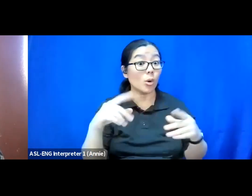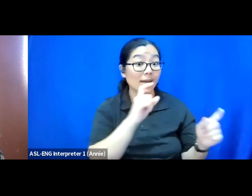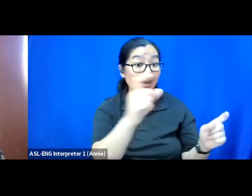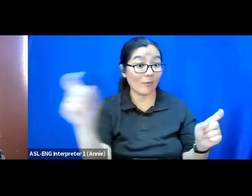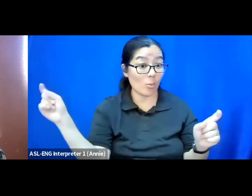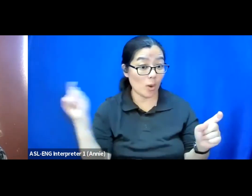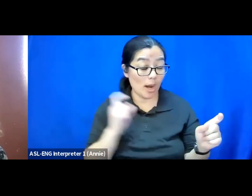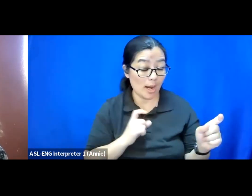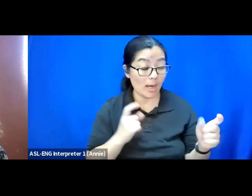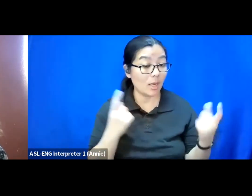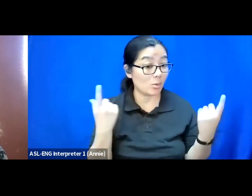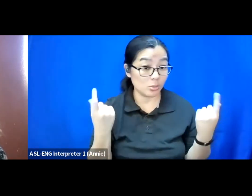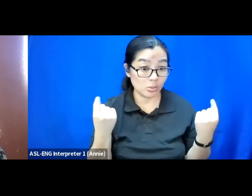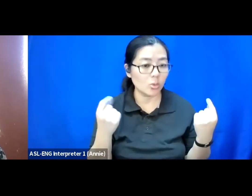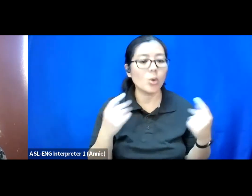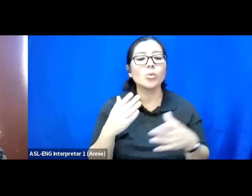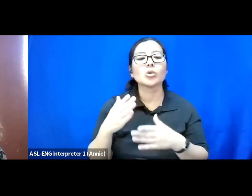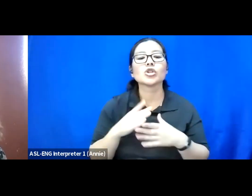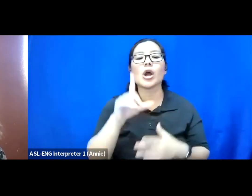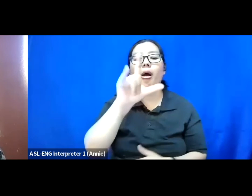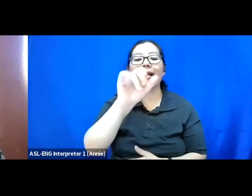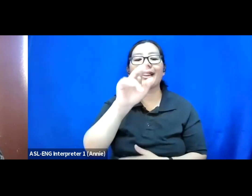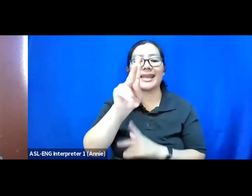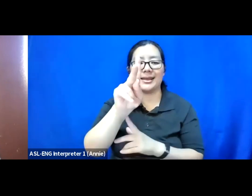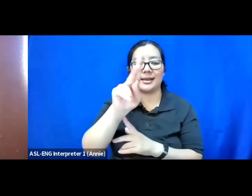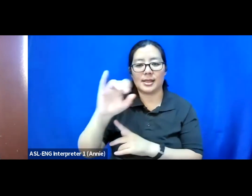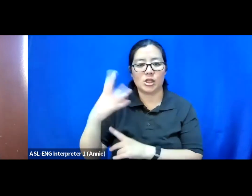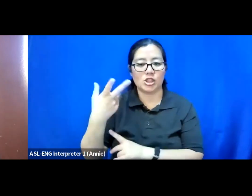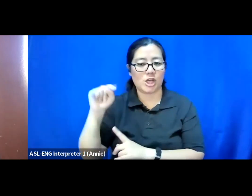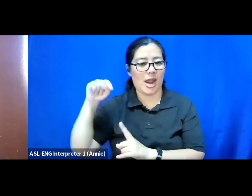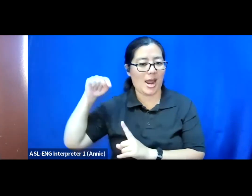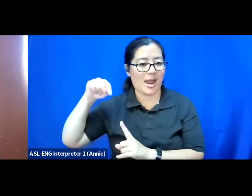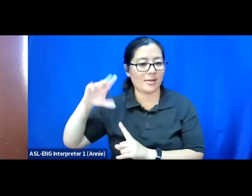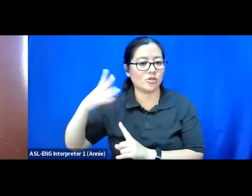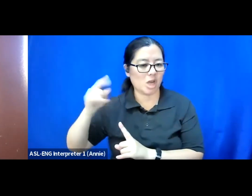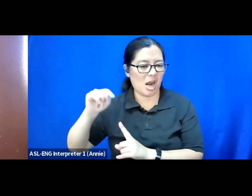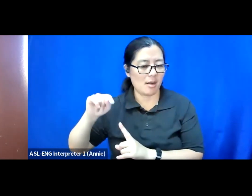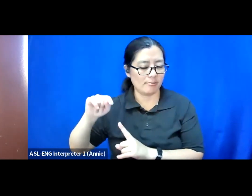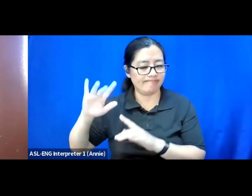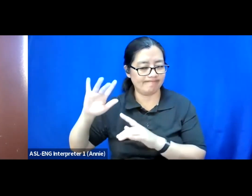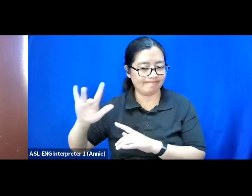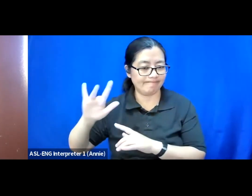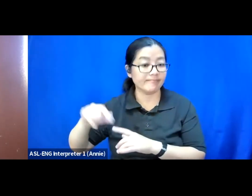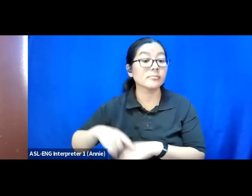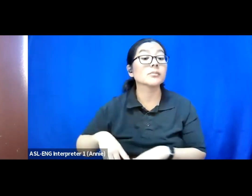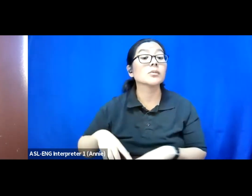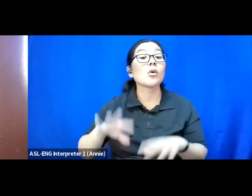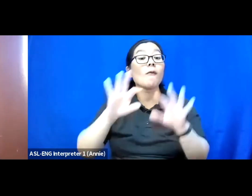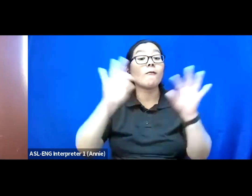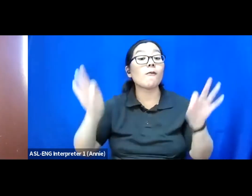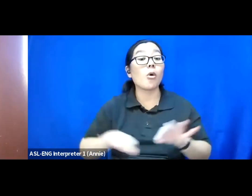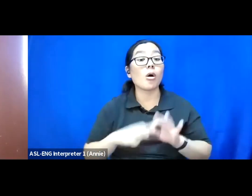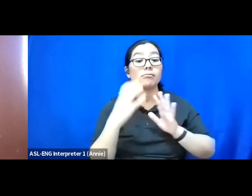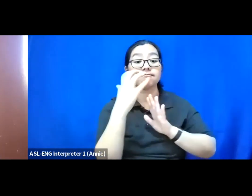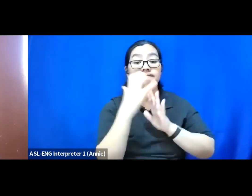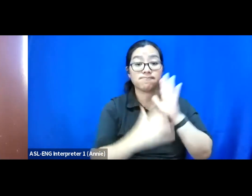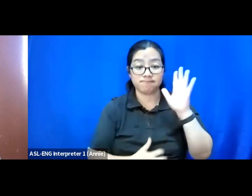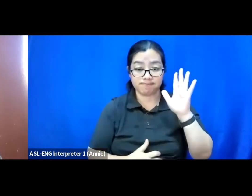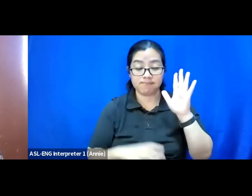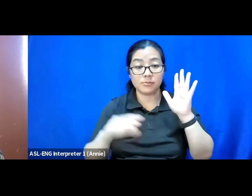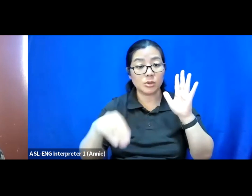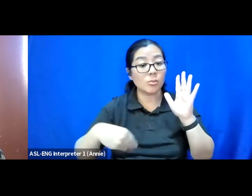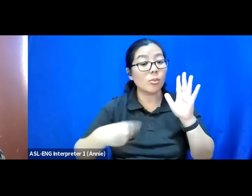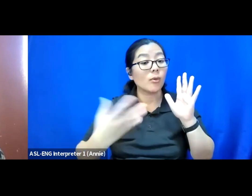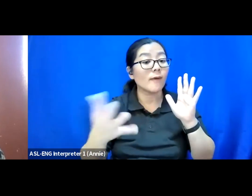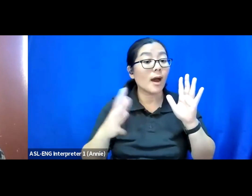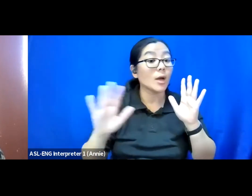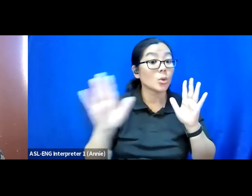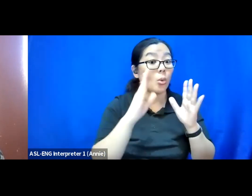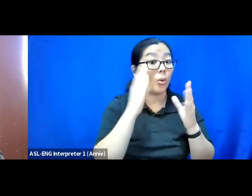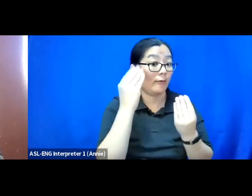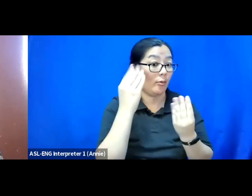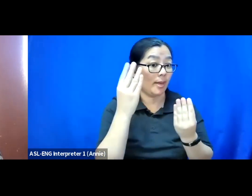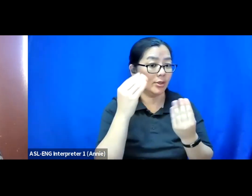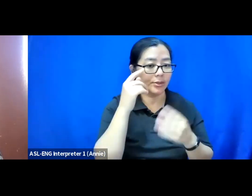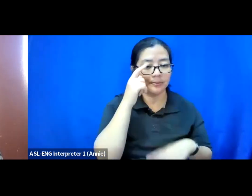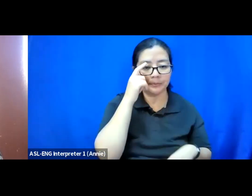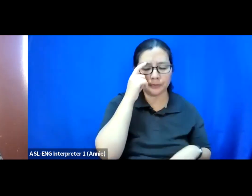And you can register for that at tinyURL.com /tigertalkoctober12 [assumed spelling].